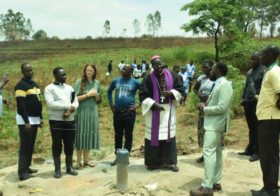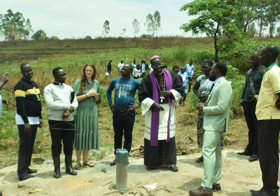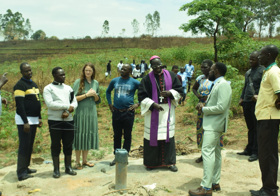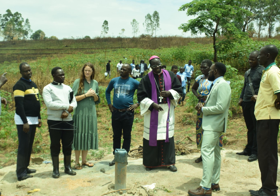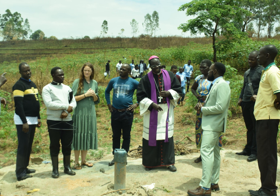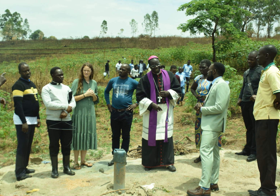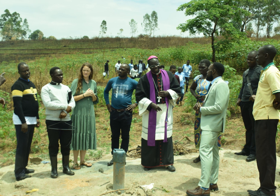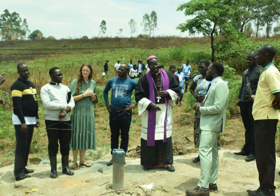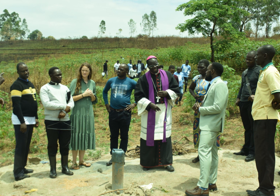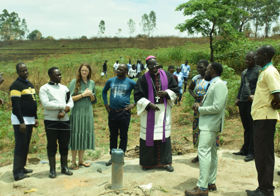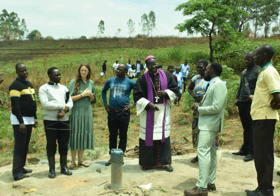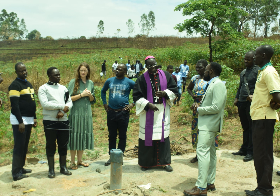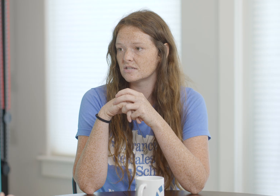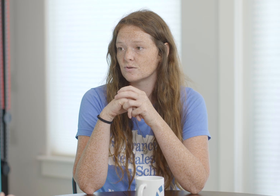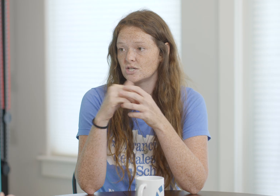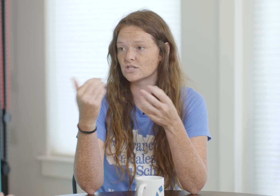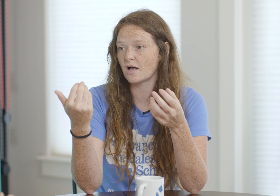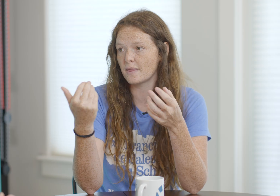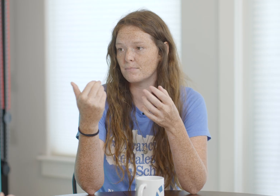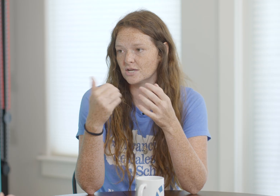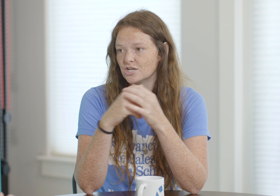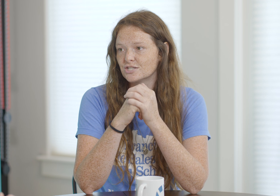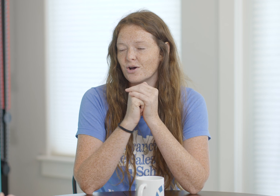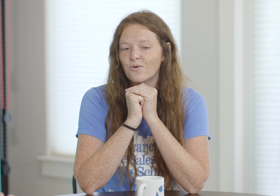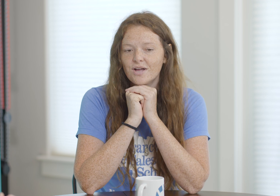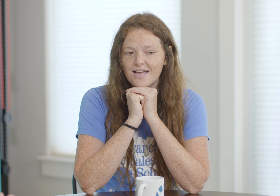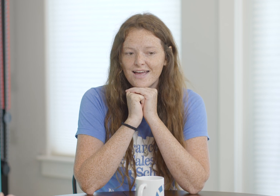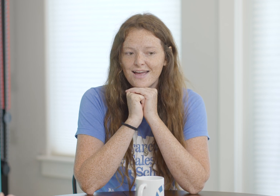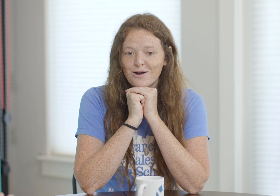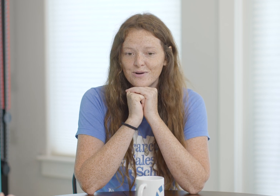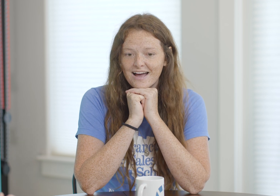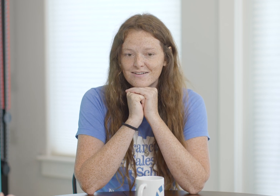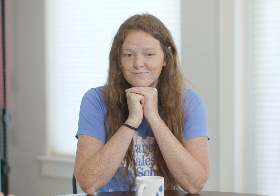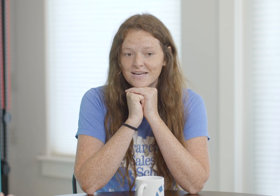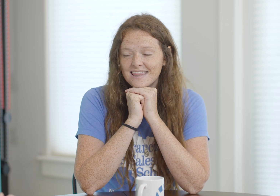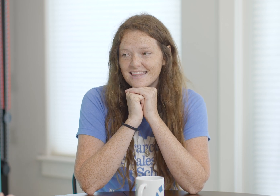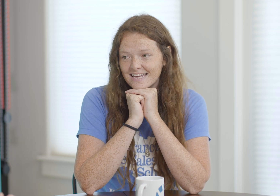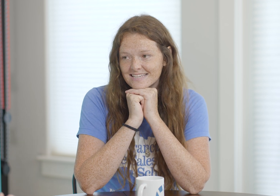And that's going to be $20,000. So I just got that budget. So we have big things.